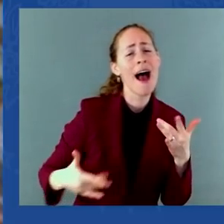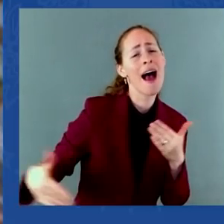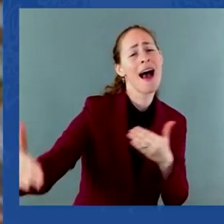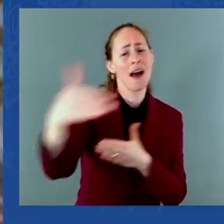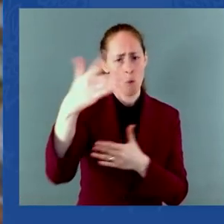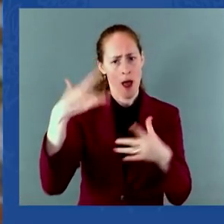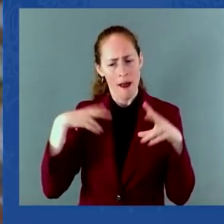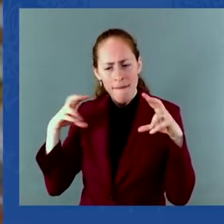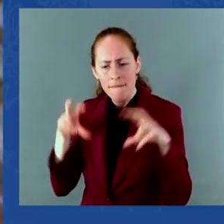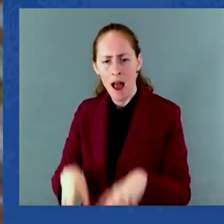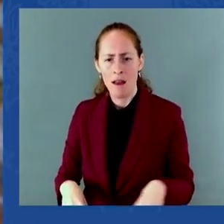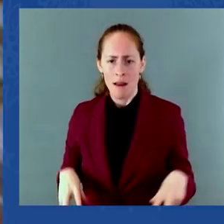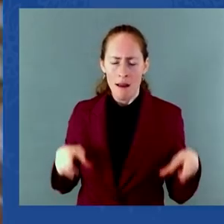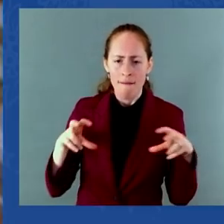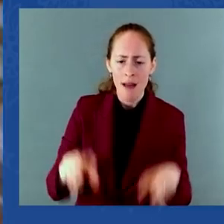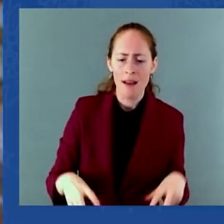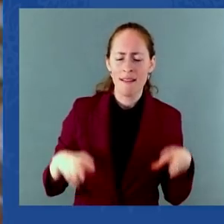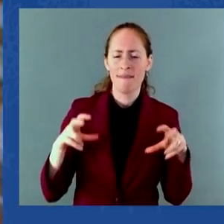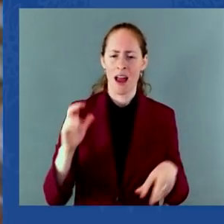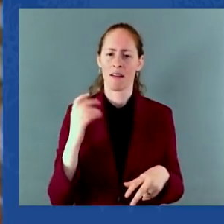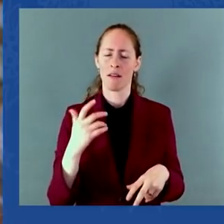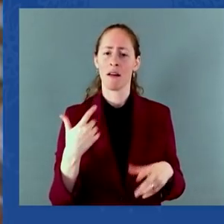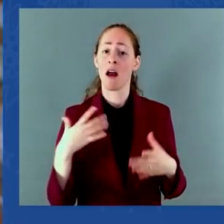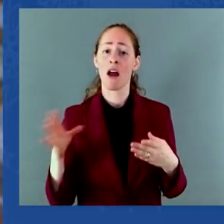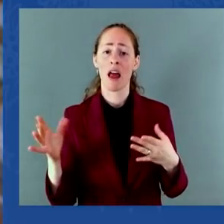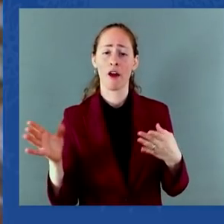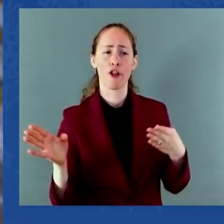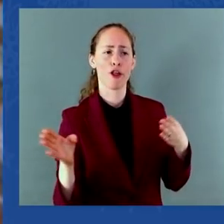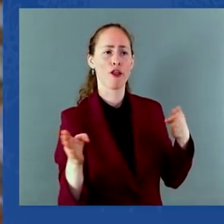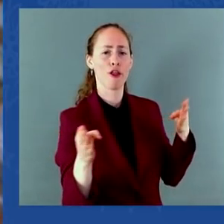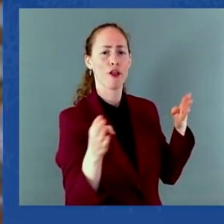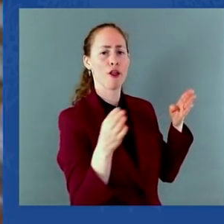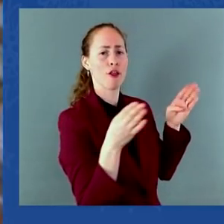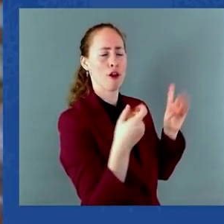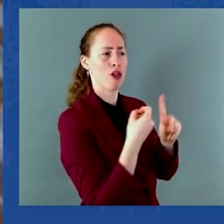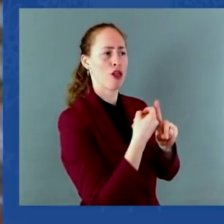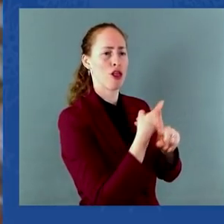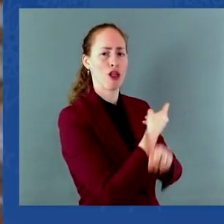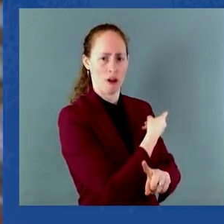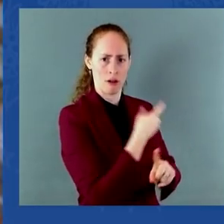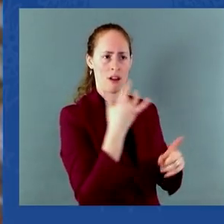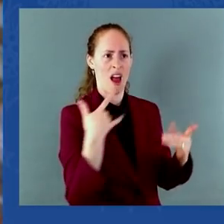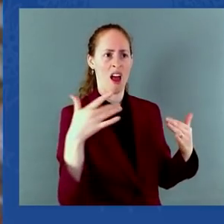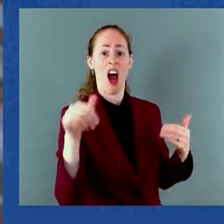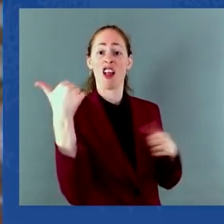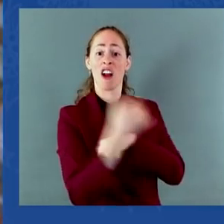We've risked losing our edge as a nation, and China and the rest of the world are catching up and, in some cases, passing us.